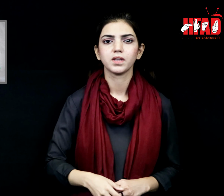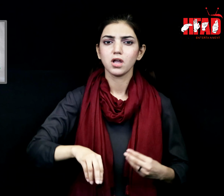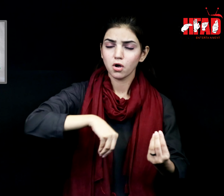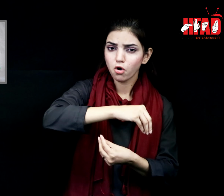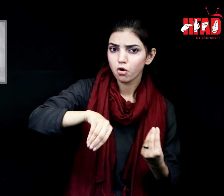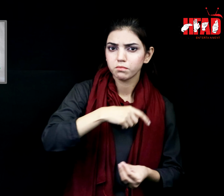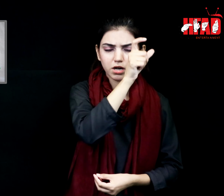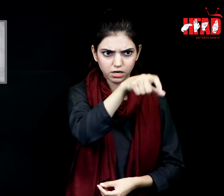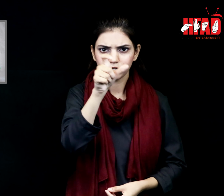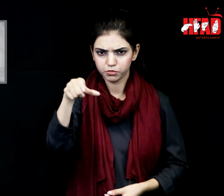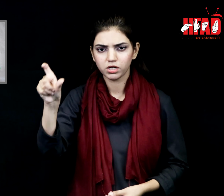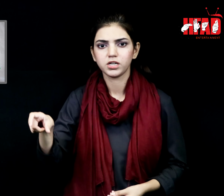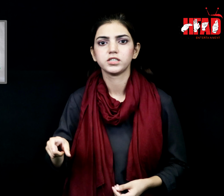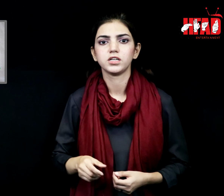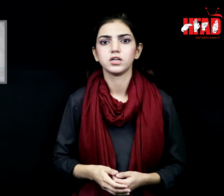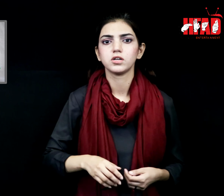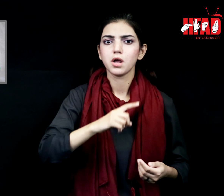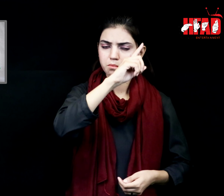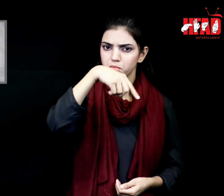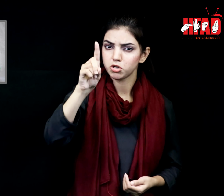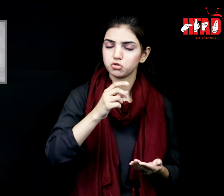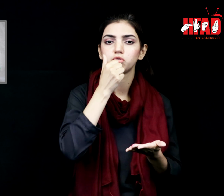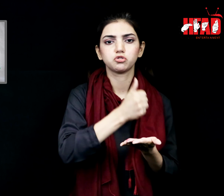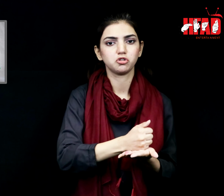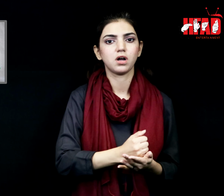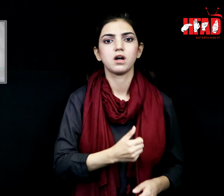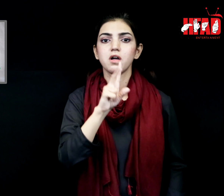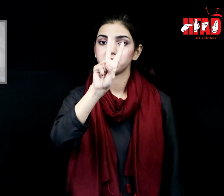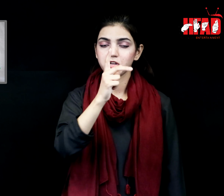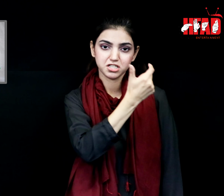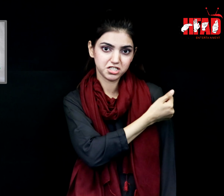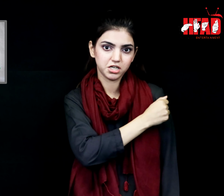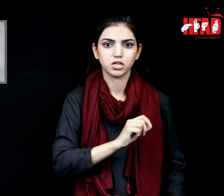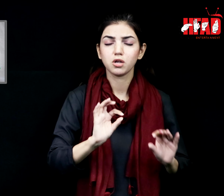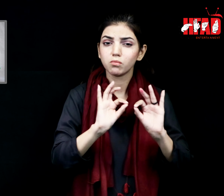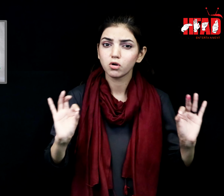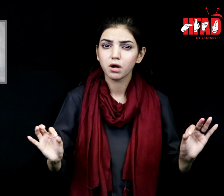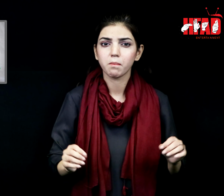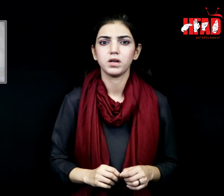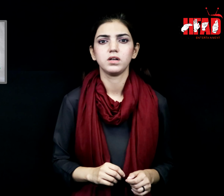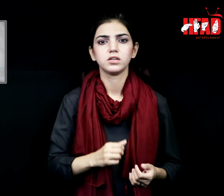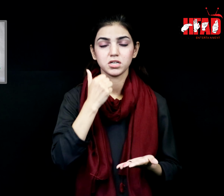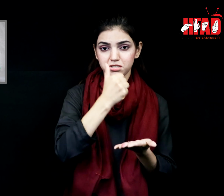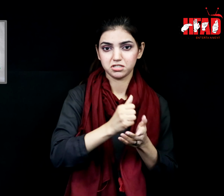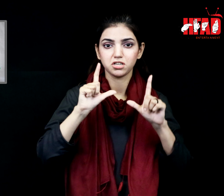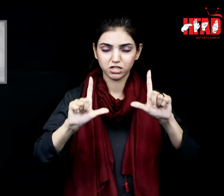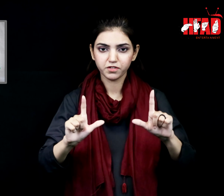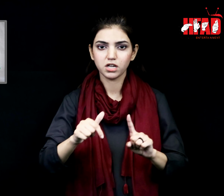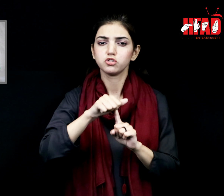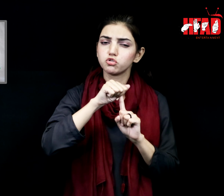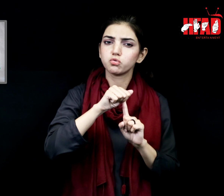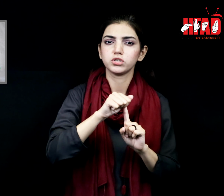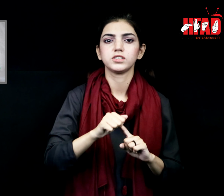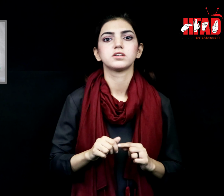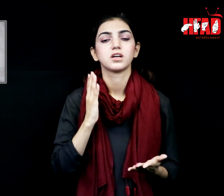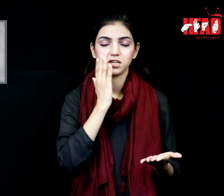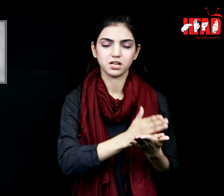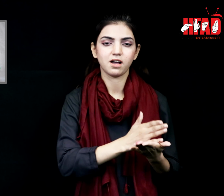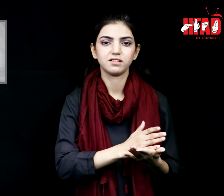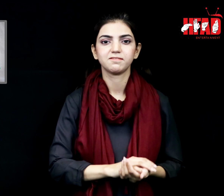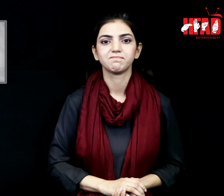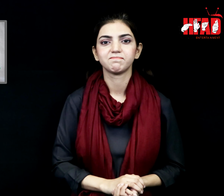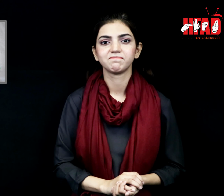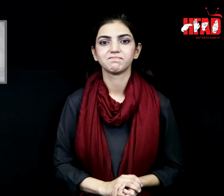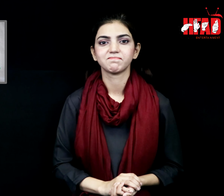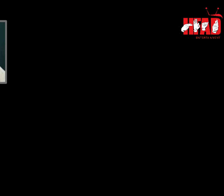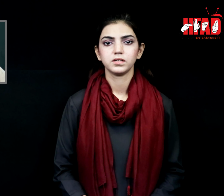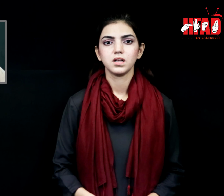Certificate of completed dose of approved vaccine is mandatory for Umrah pilgrims.